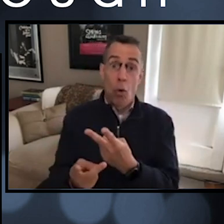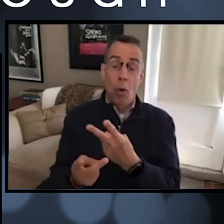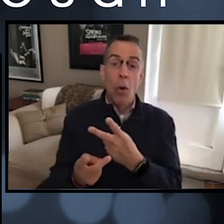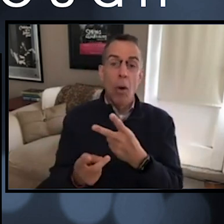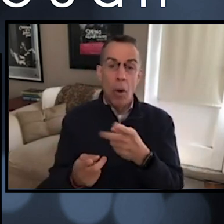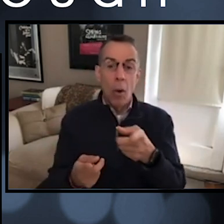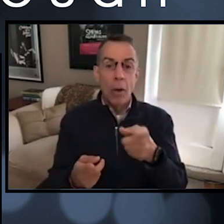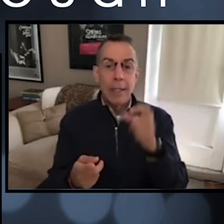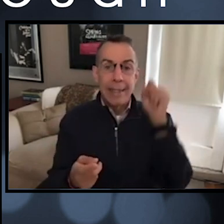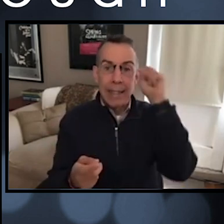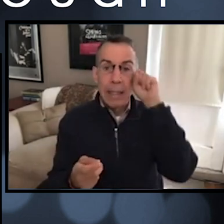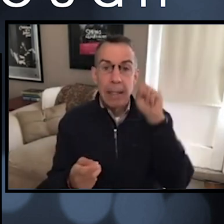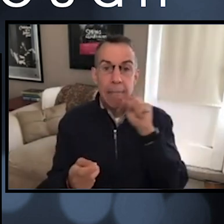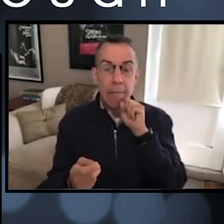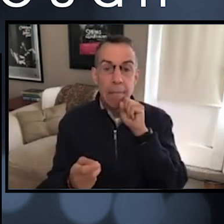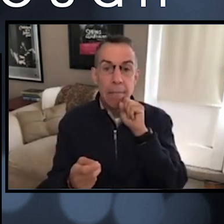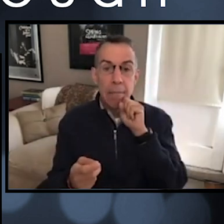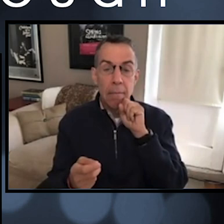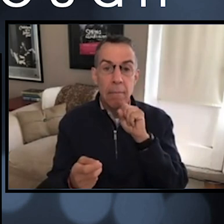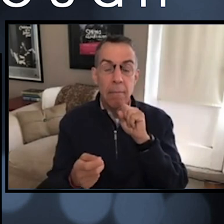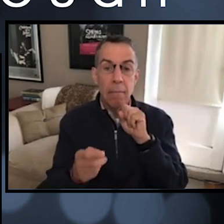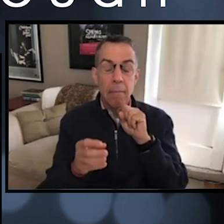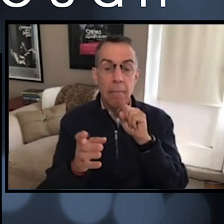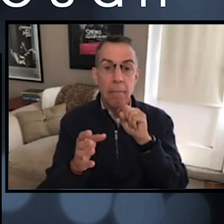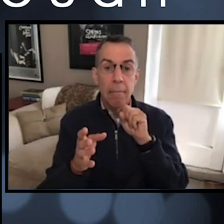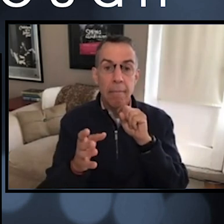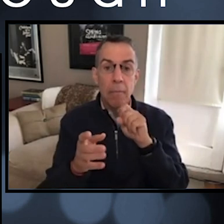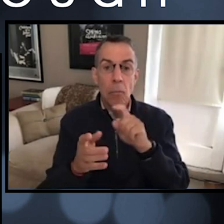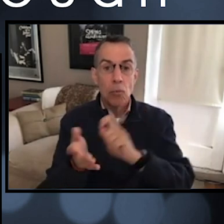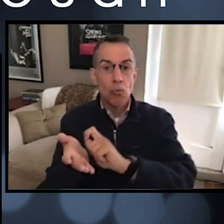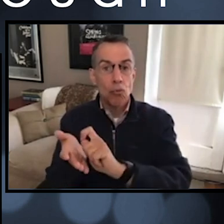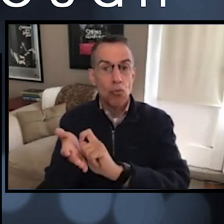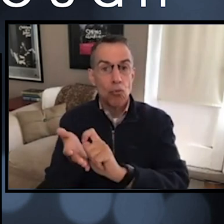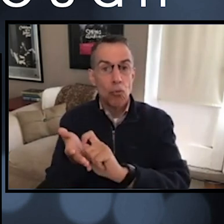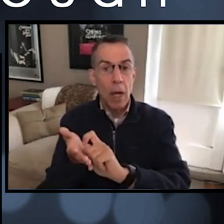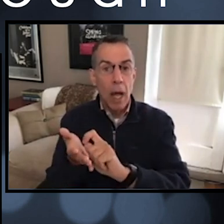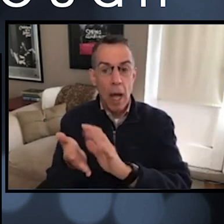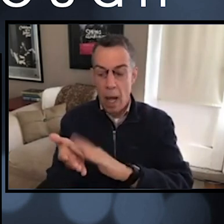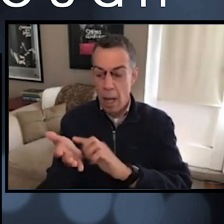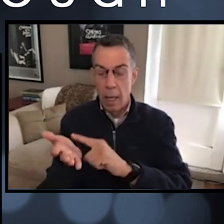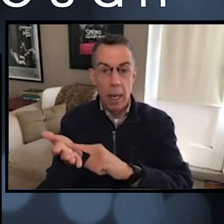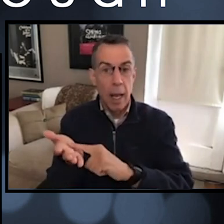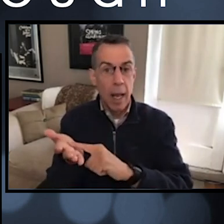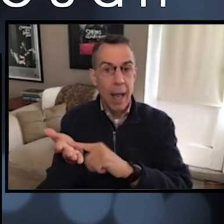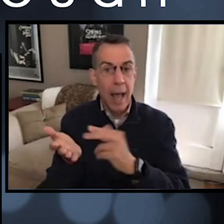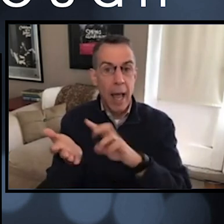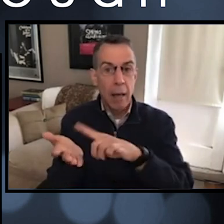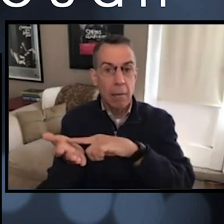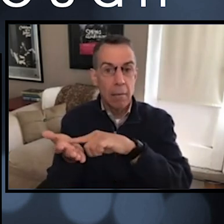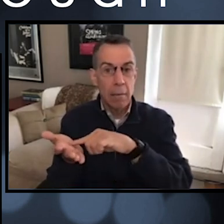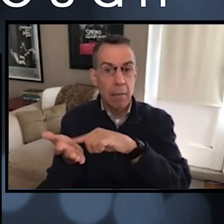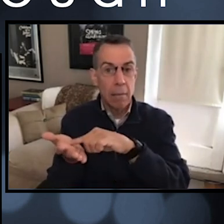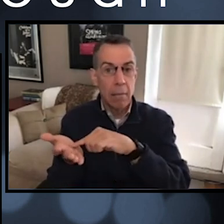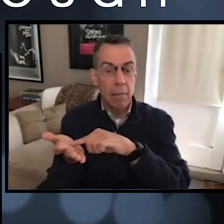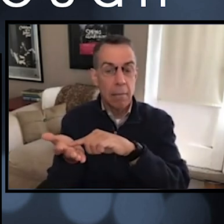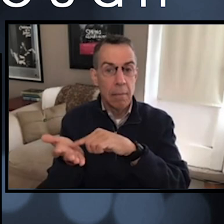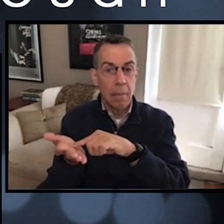character put his, started writing on Robert's hand. And I don't know why it